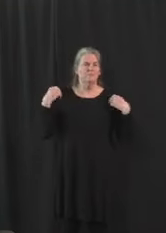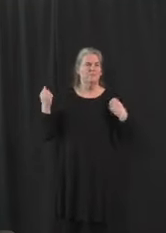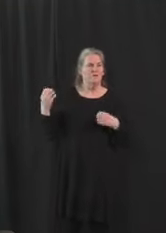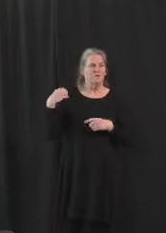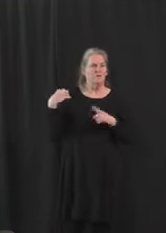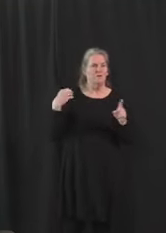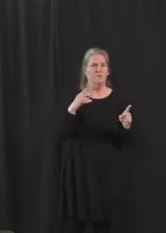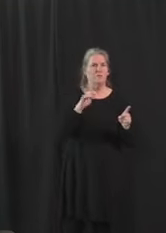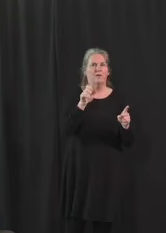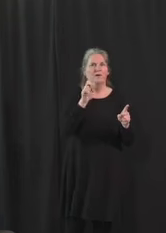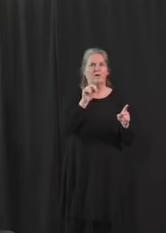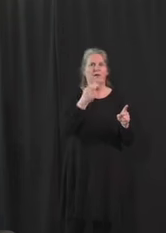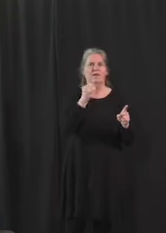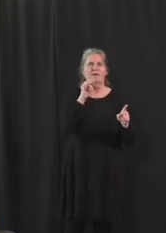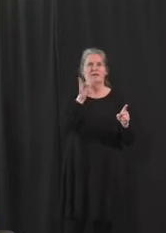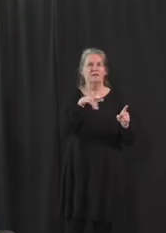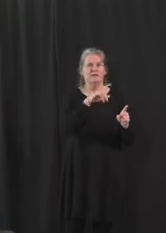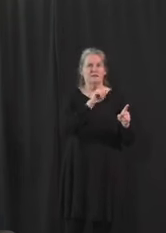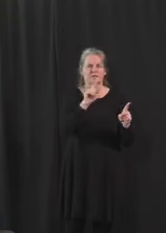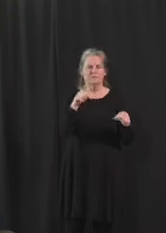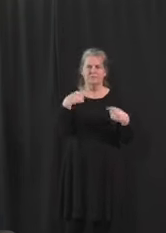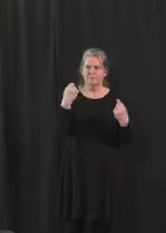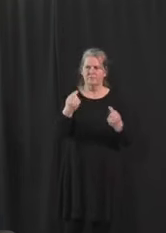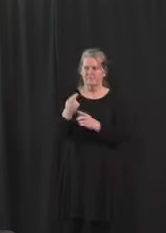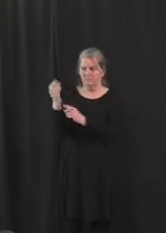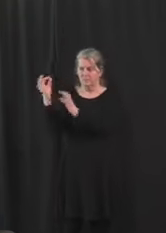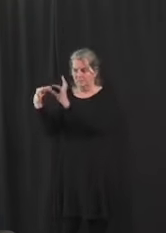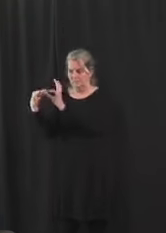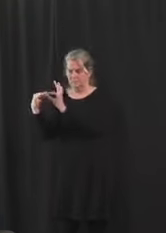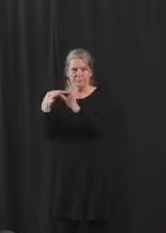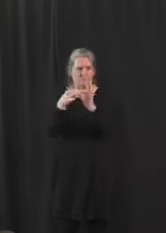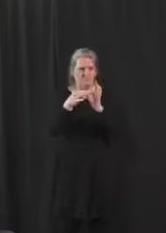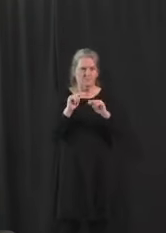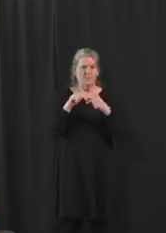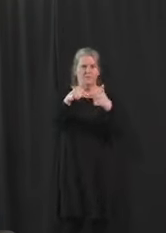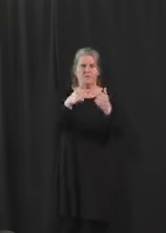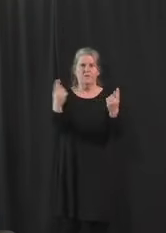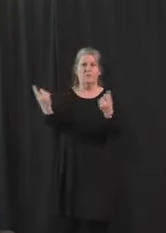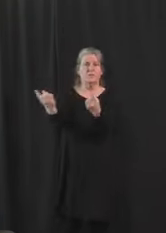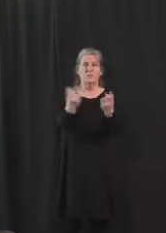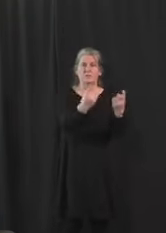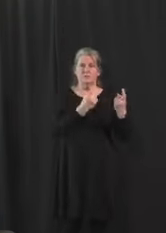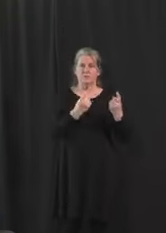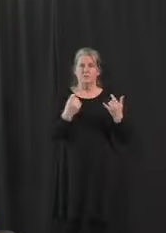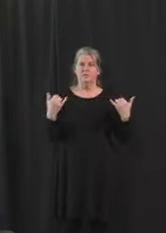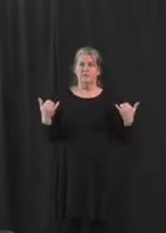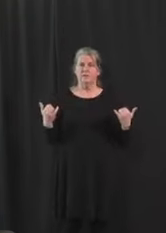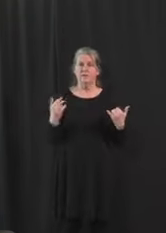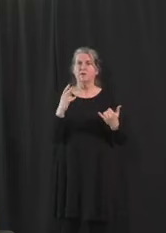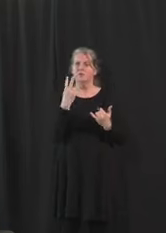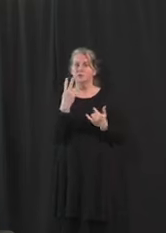FOLLOWING THE UPDATES FROM THE PREMIER AND THE CMOH WE WILL GO TO QUESTIONS. TODAY WE WILL DO TWO ROUNDS OF